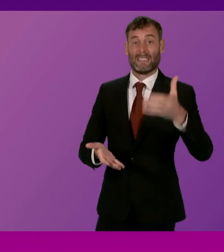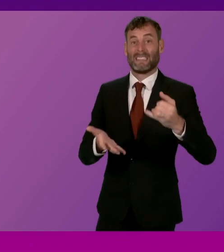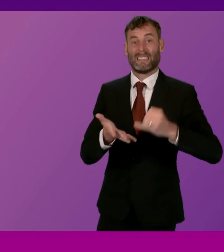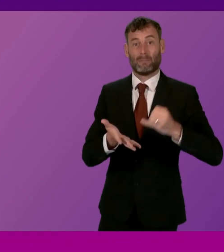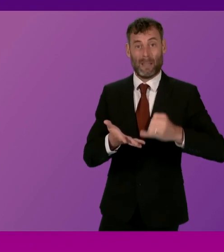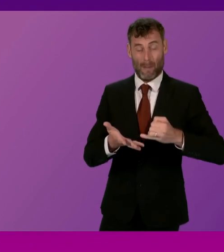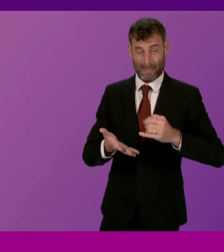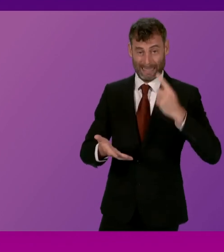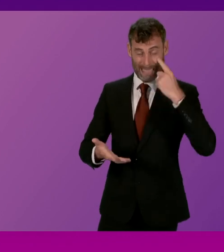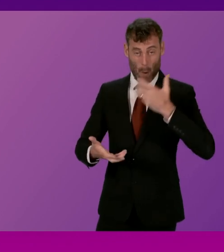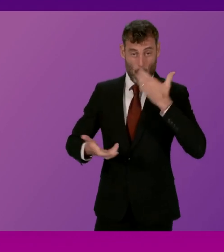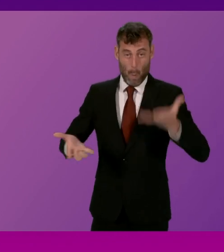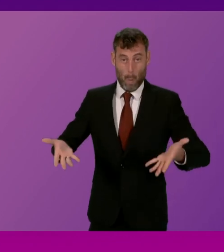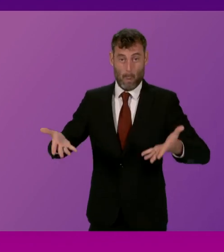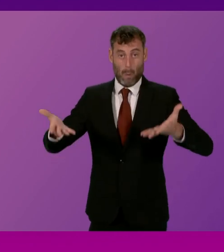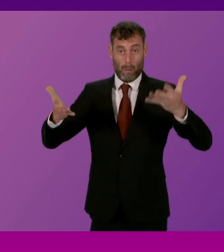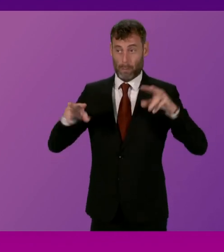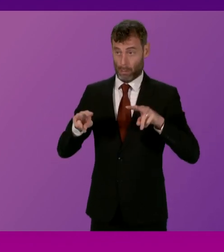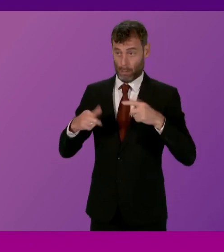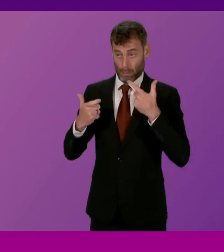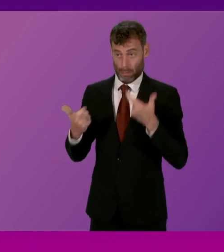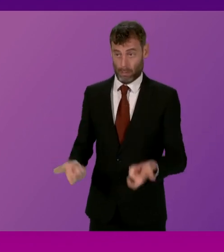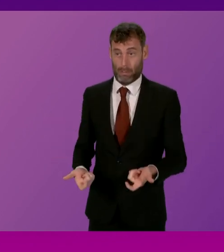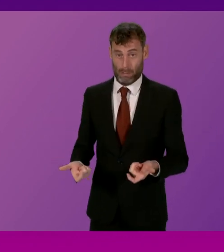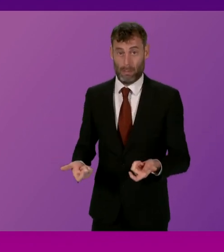this week’s Tory party conference, perhaps.